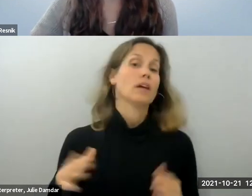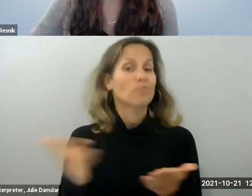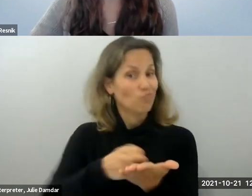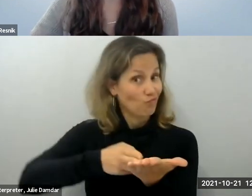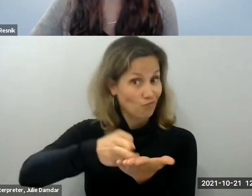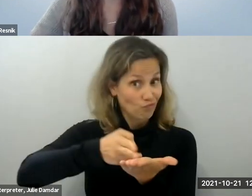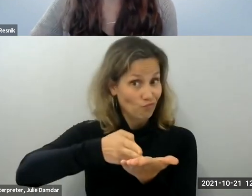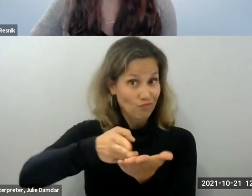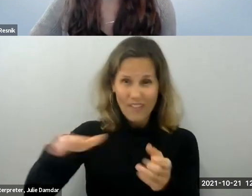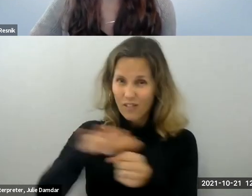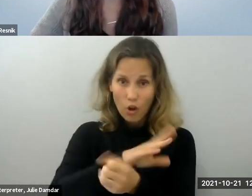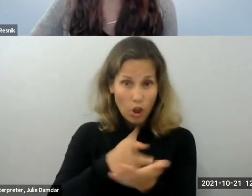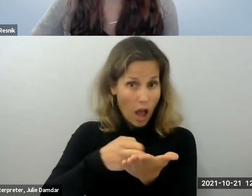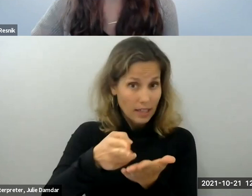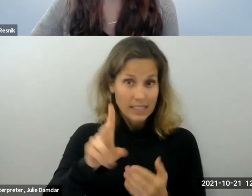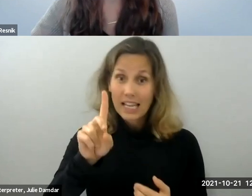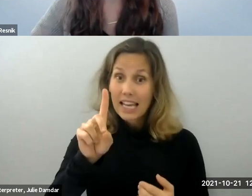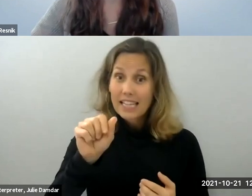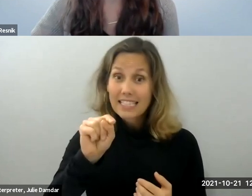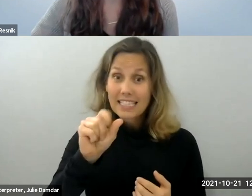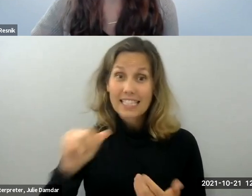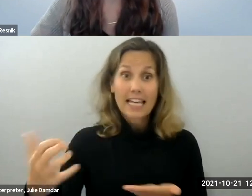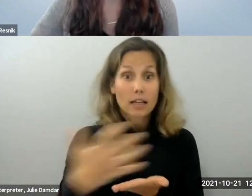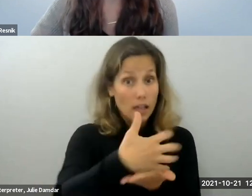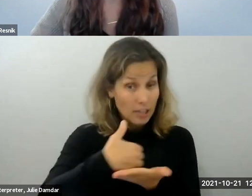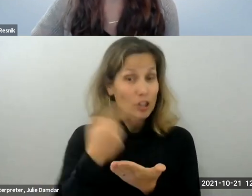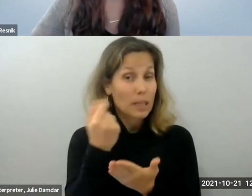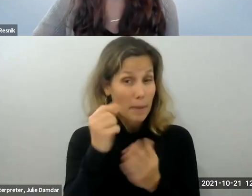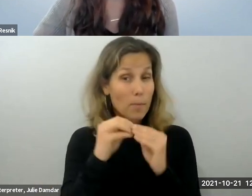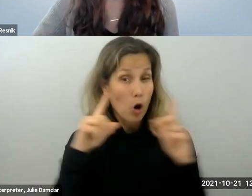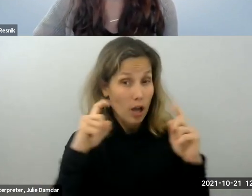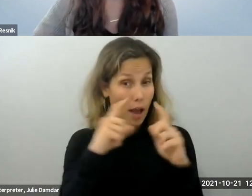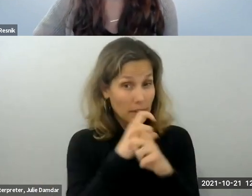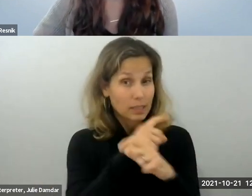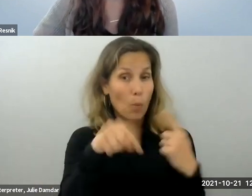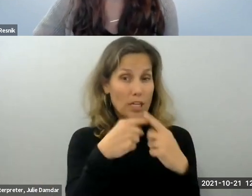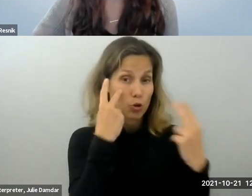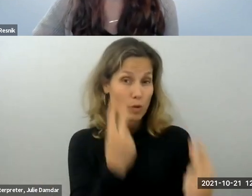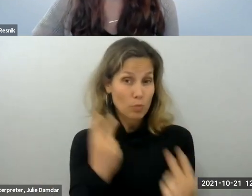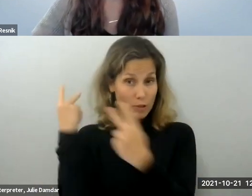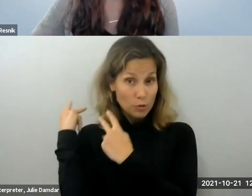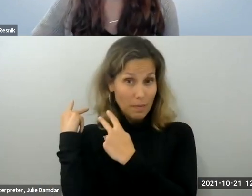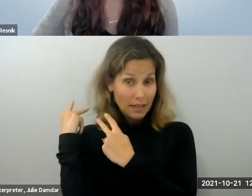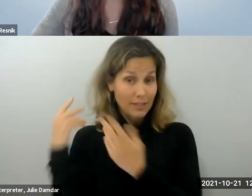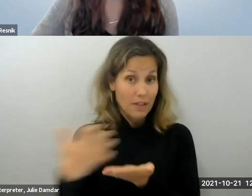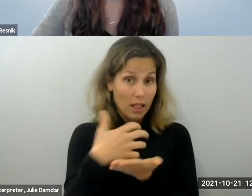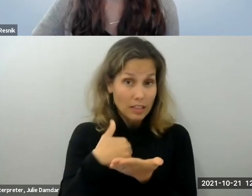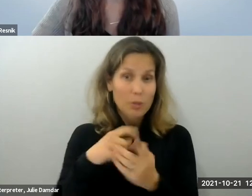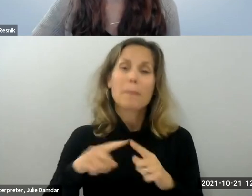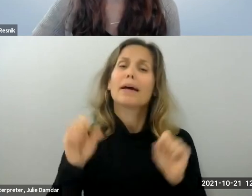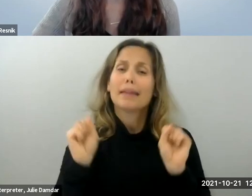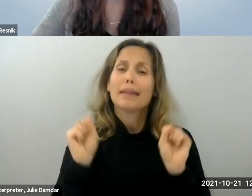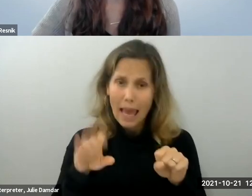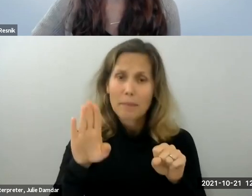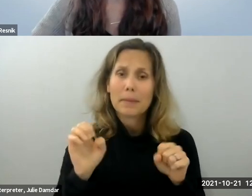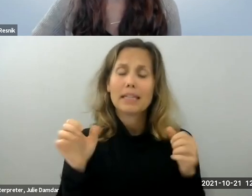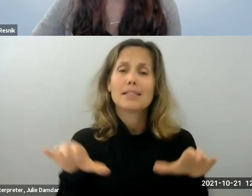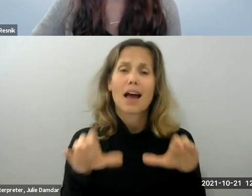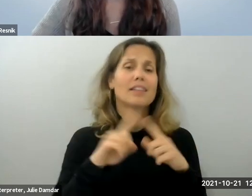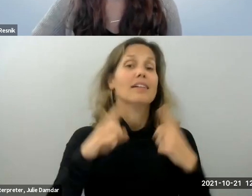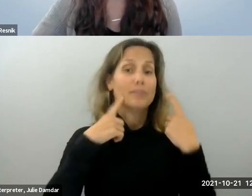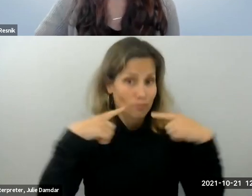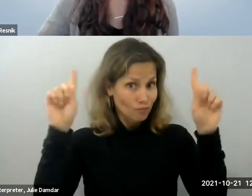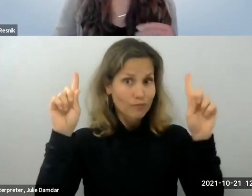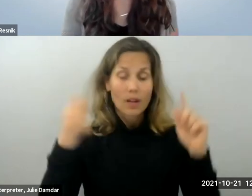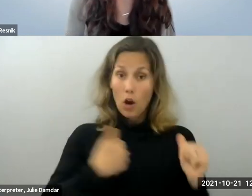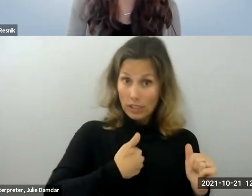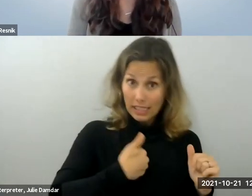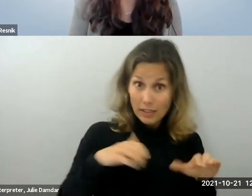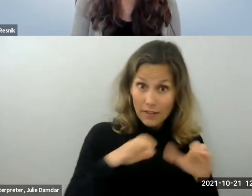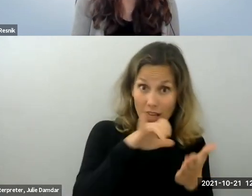Lisa Saldana (she/her/hers): If the data collection becomes more cumbersome when you are doing retrospective data collection, but it definitely can be done has been done by ourselves and a number of other groups.